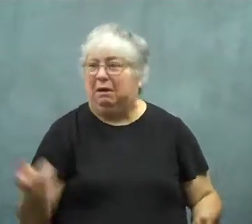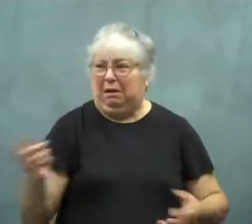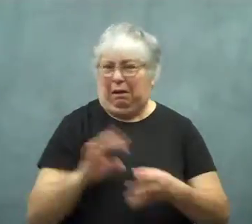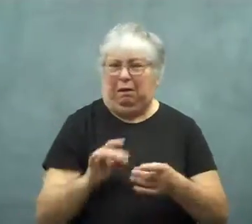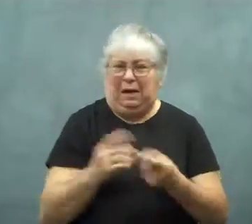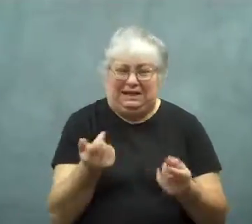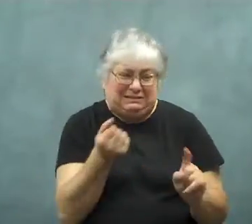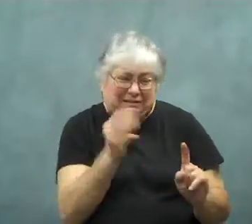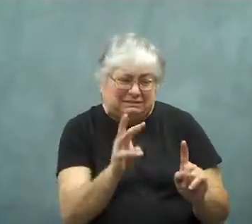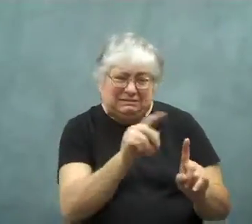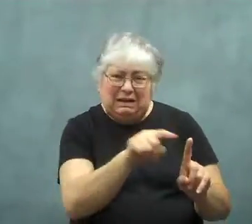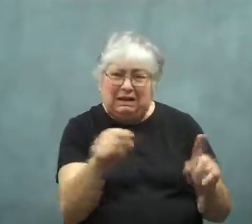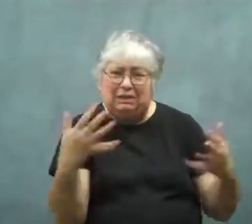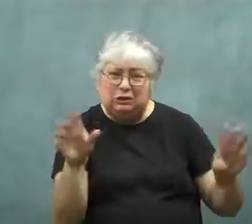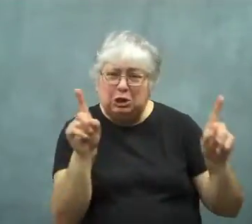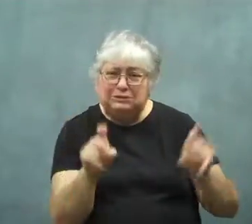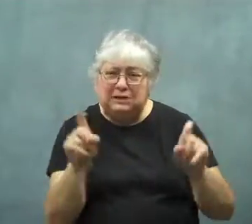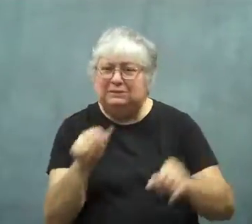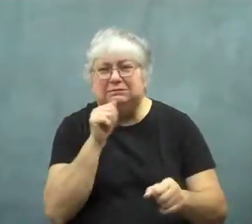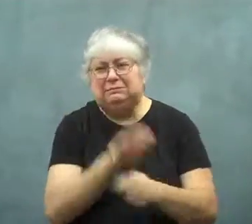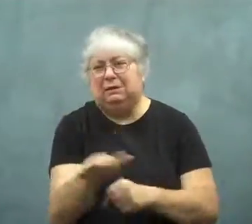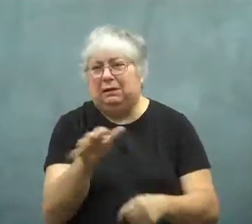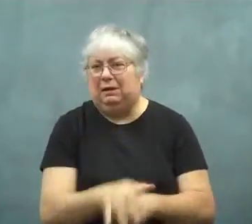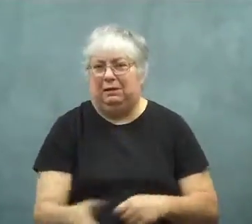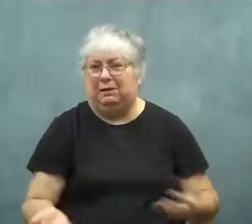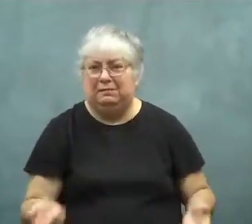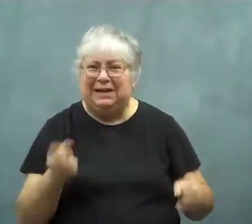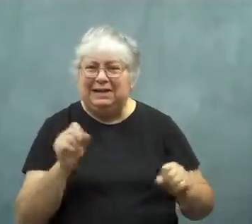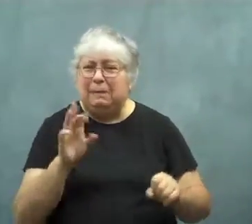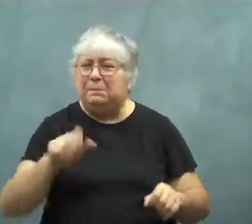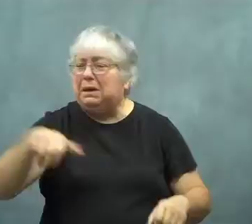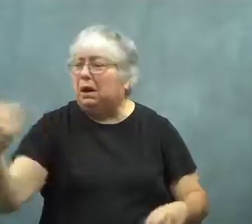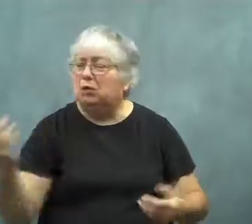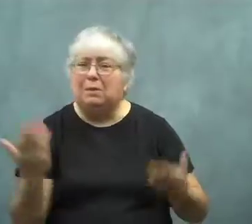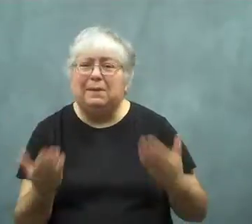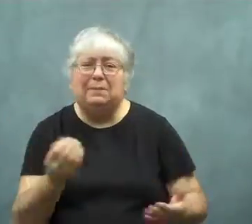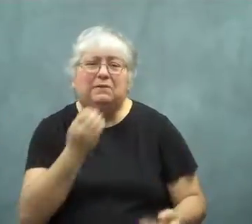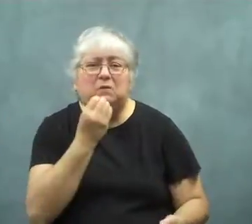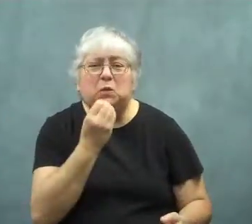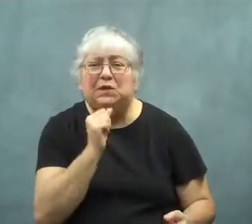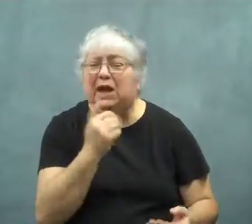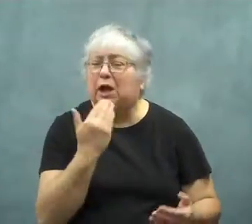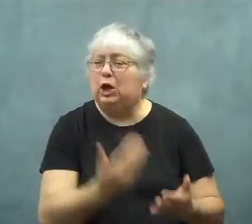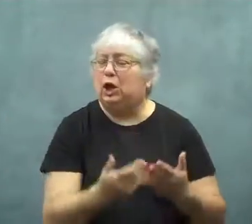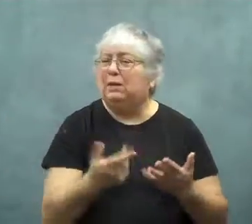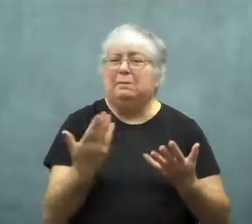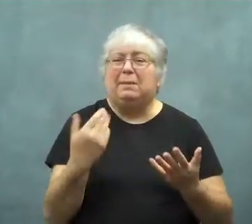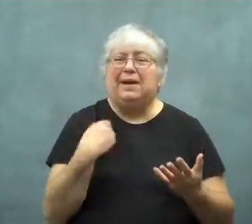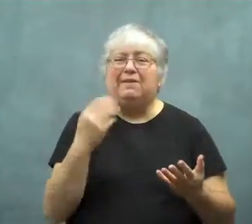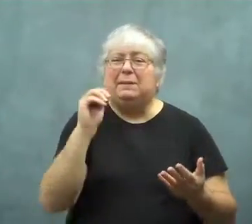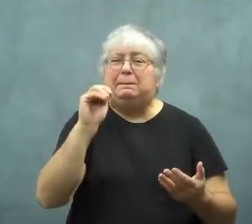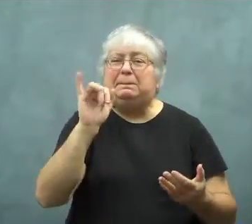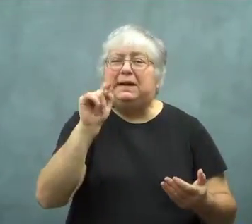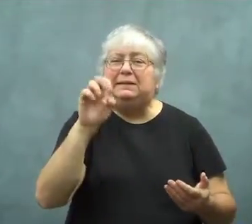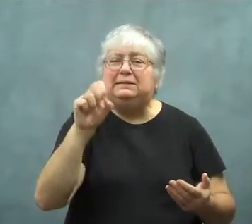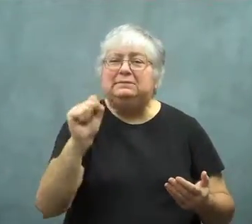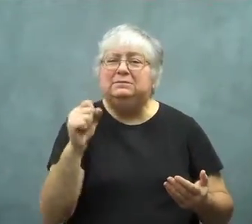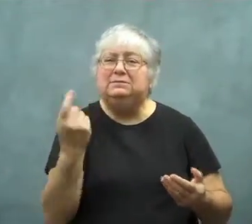It said the study was too small, on only 16 hives.